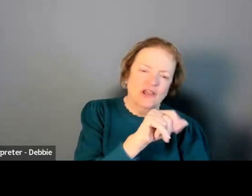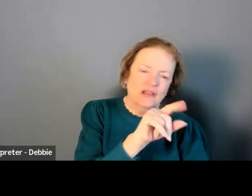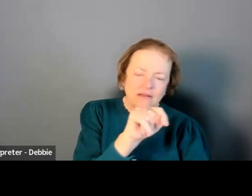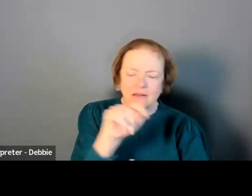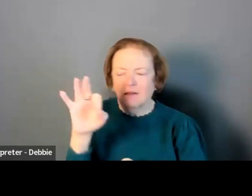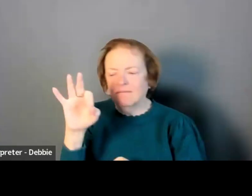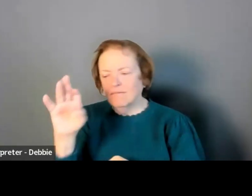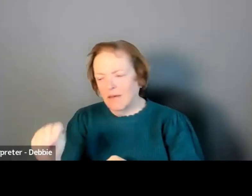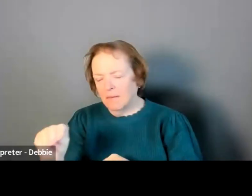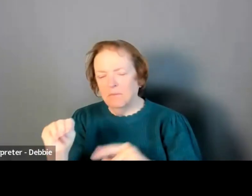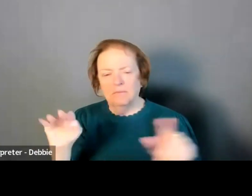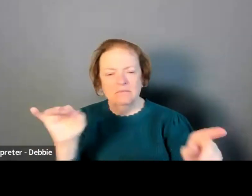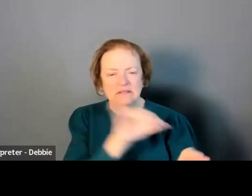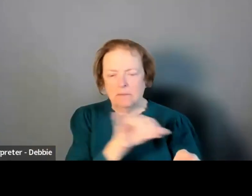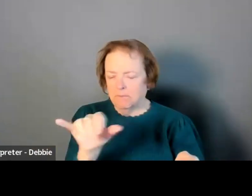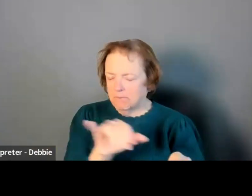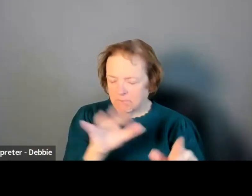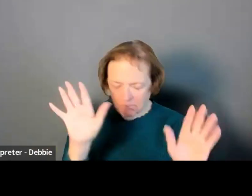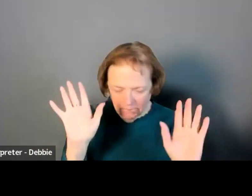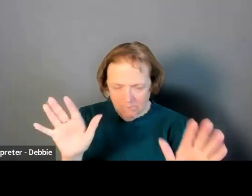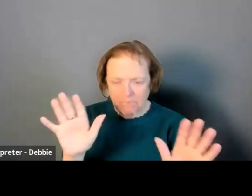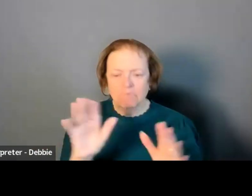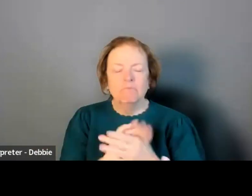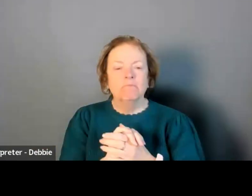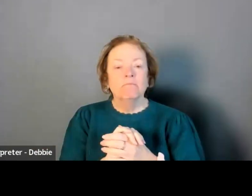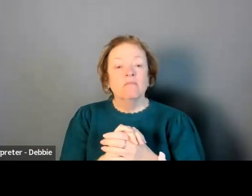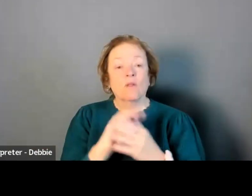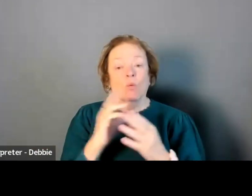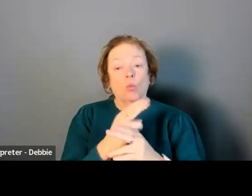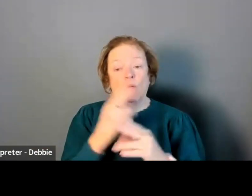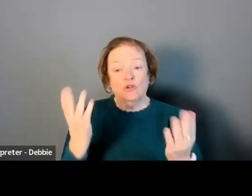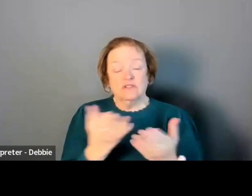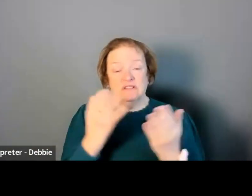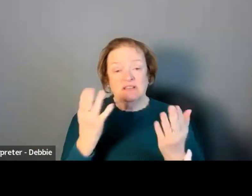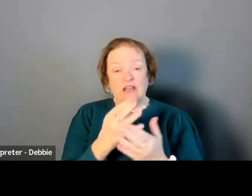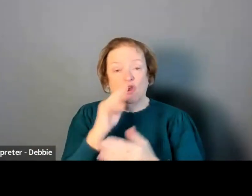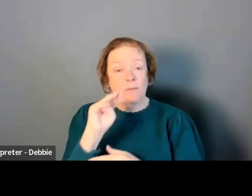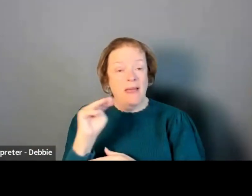I think I said it, but, we use here in Miami-Dade, we use Phonak systems.